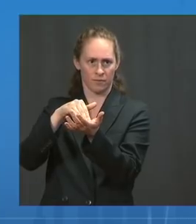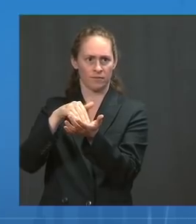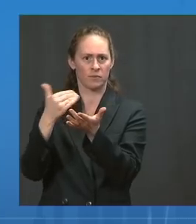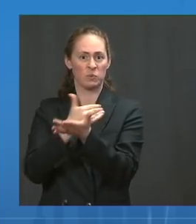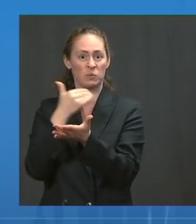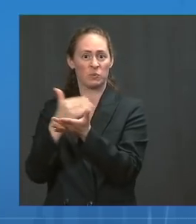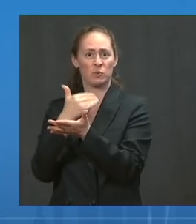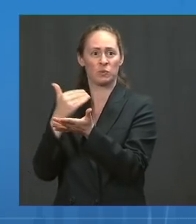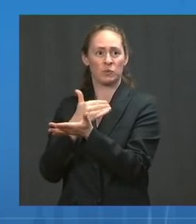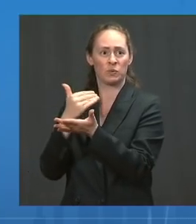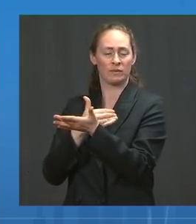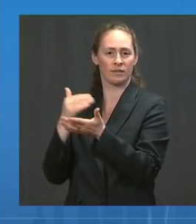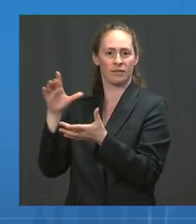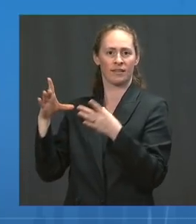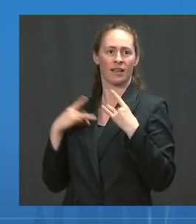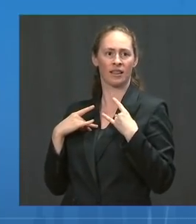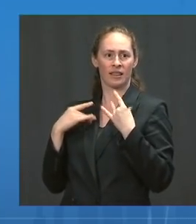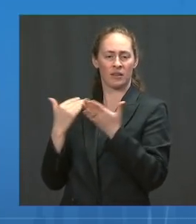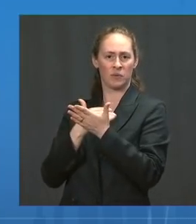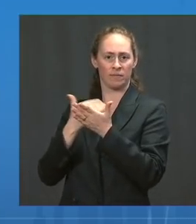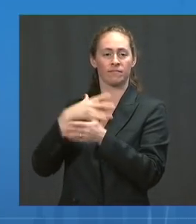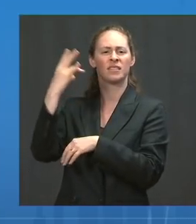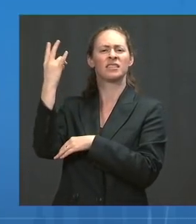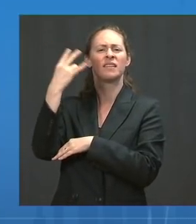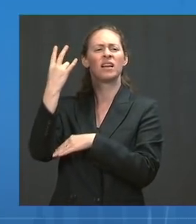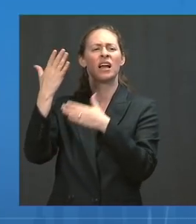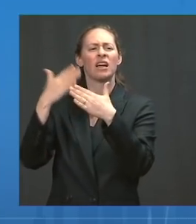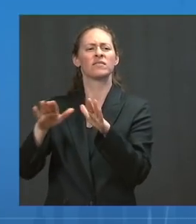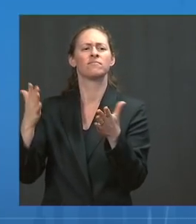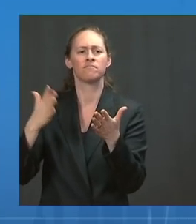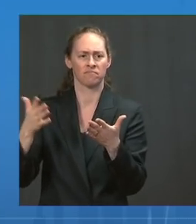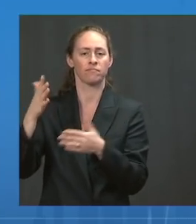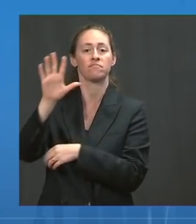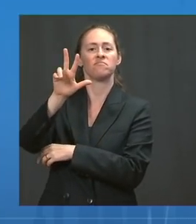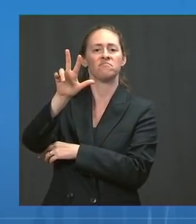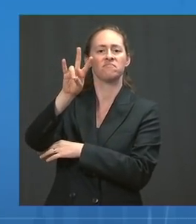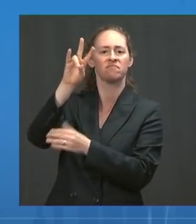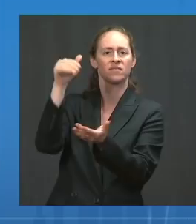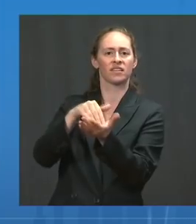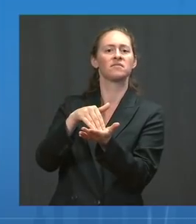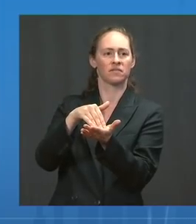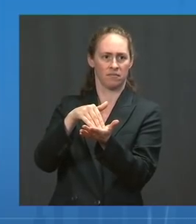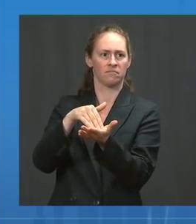Our seven-day average is at about 37,700 cases per day,